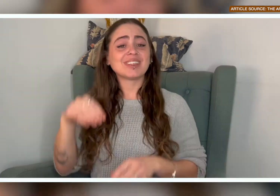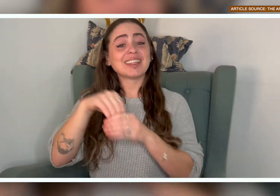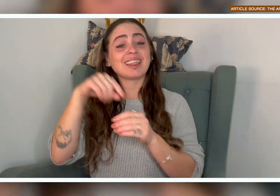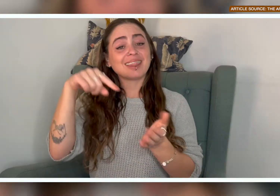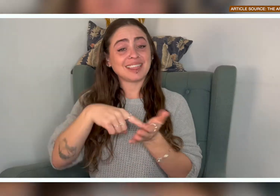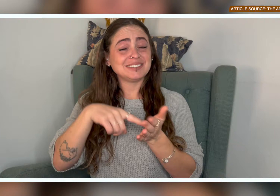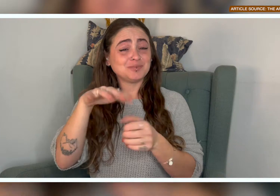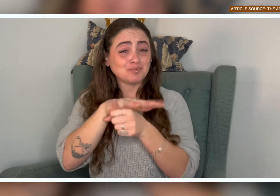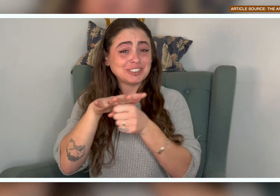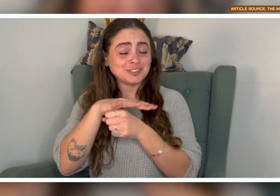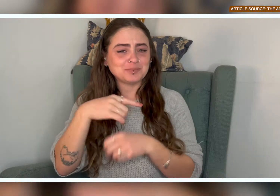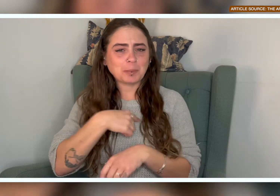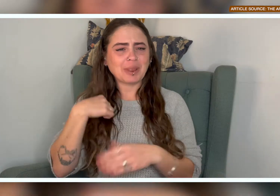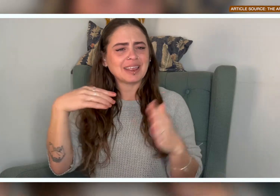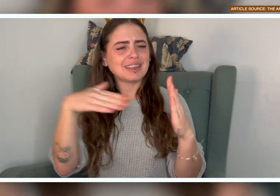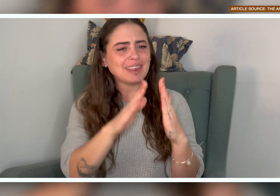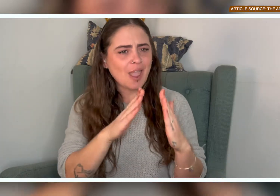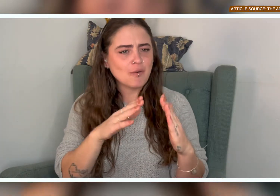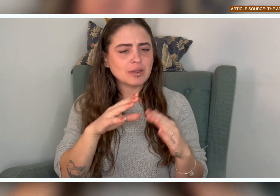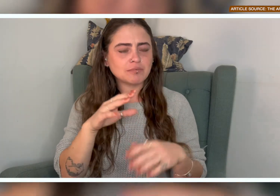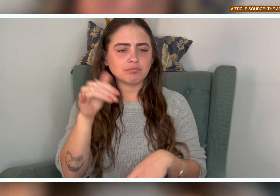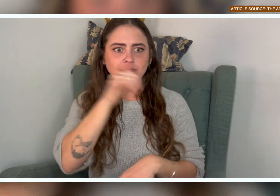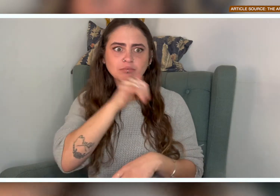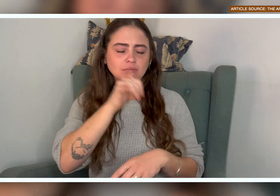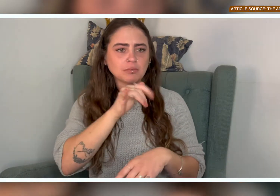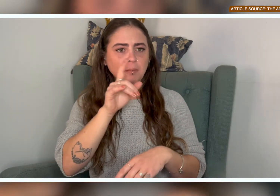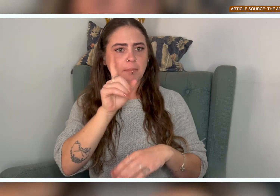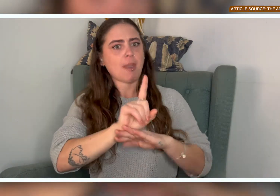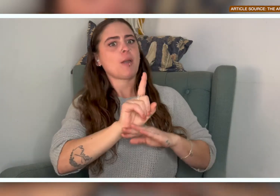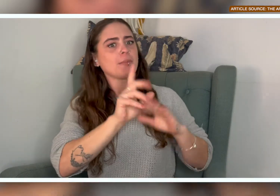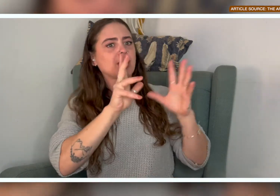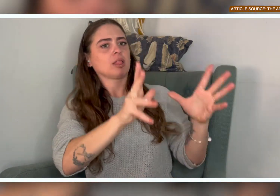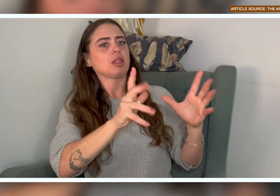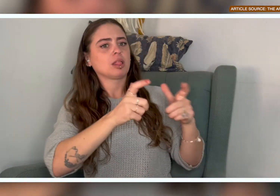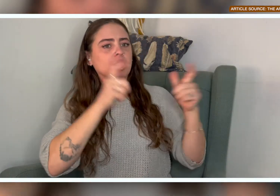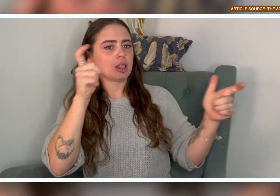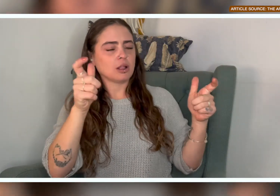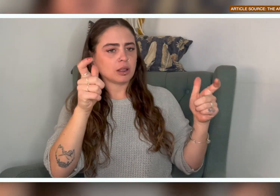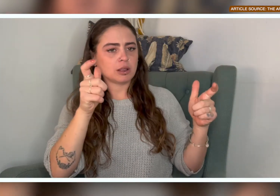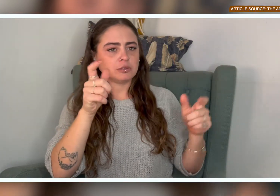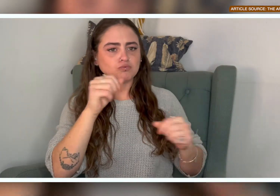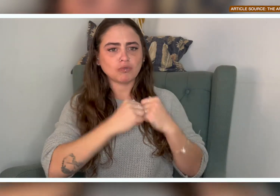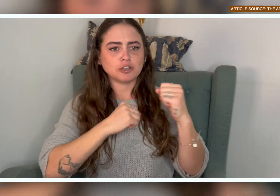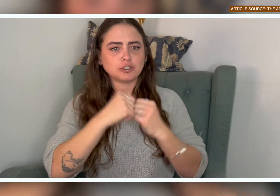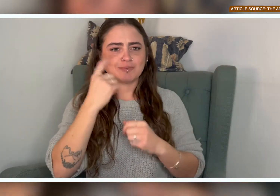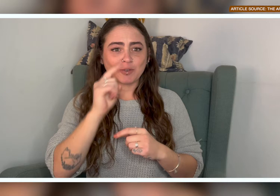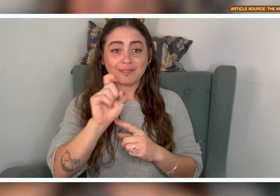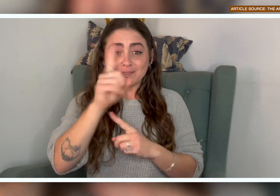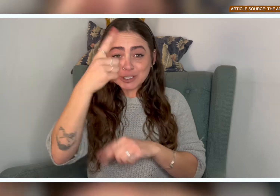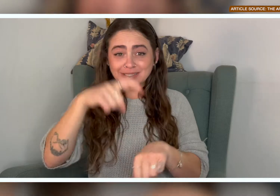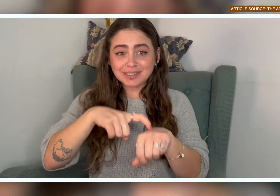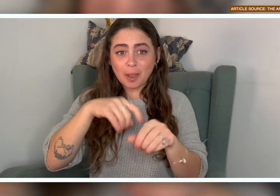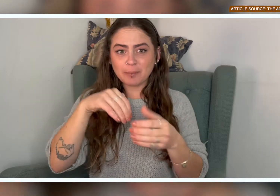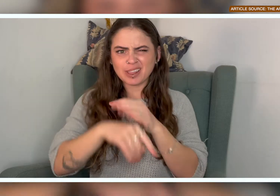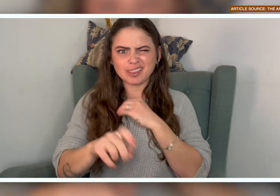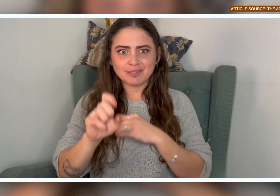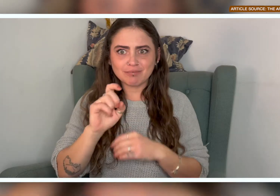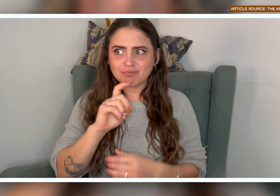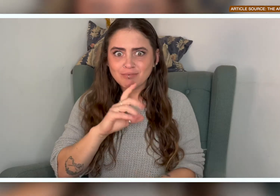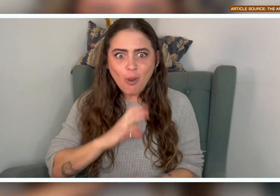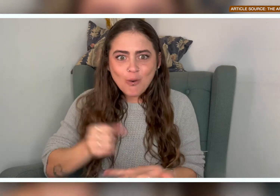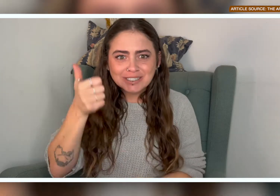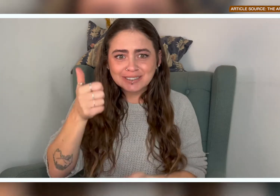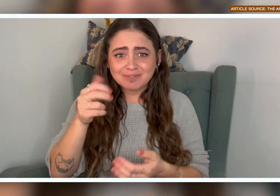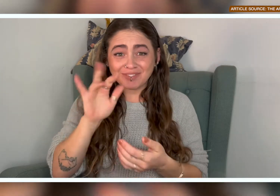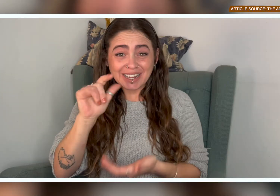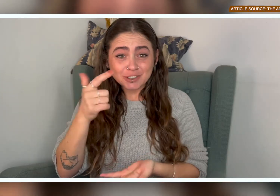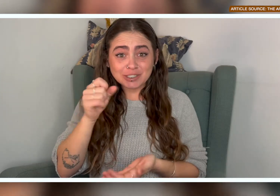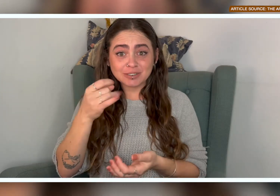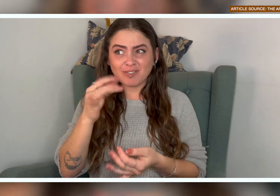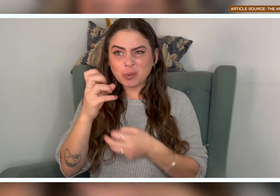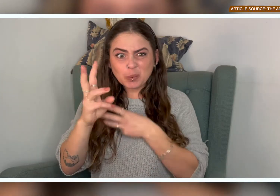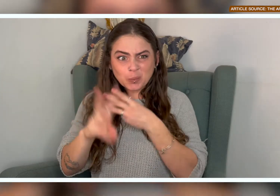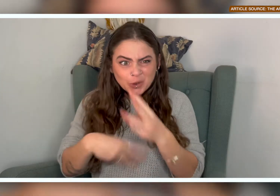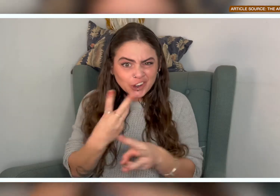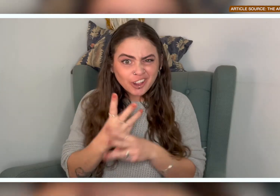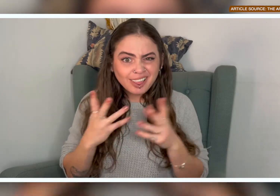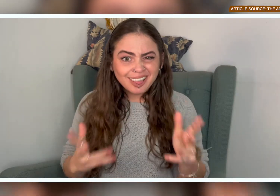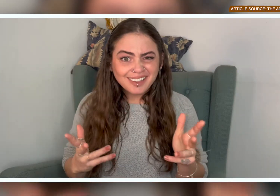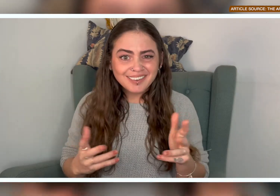“In this region, we encounter monumental structures for the first time in the oldest villages of the world,” Karul says.